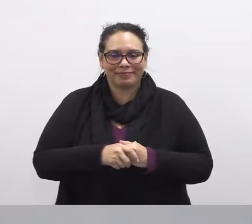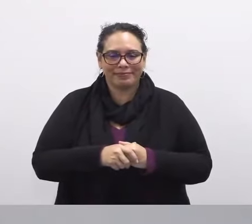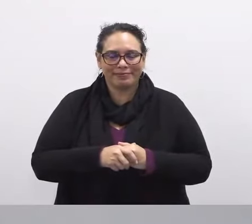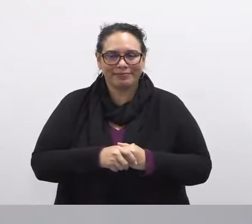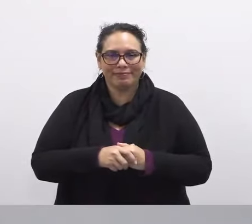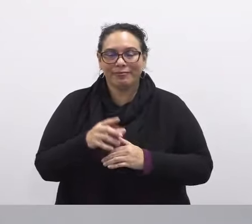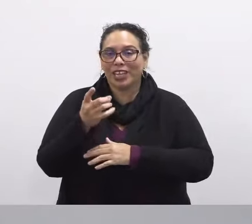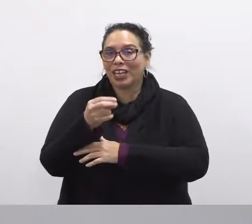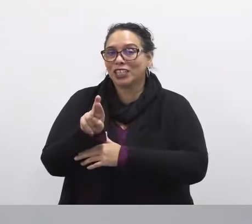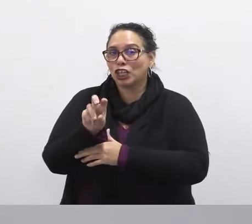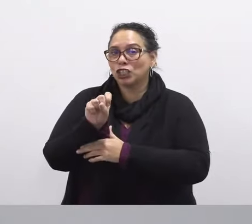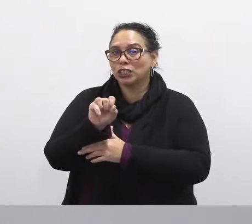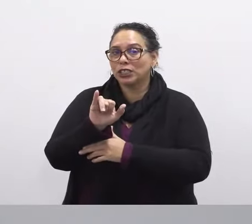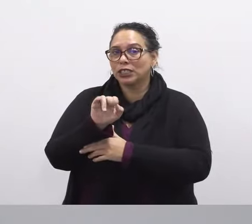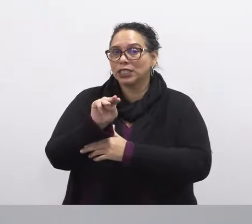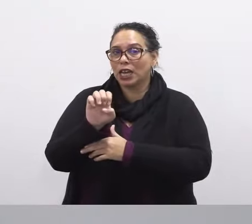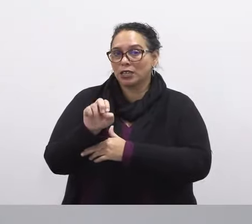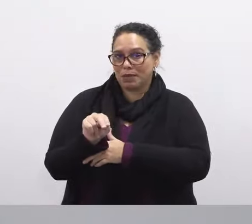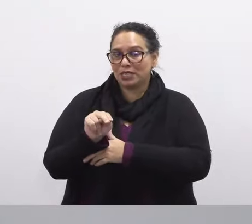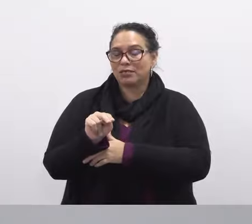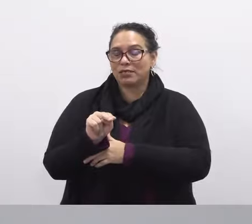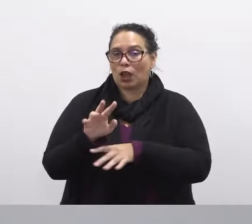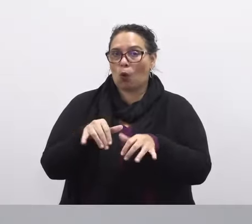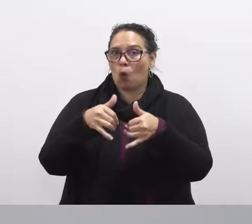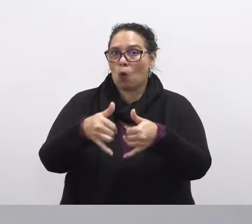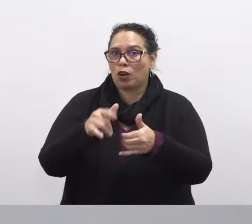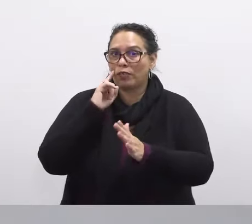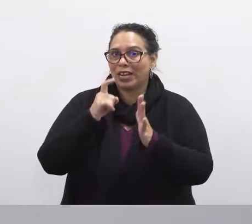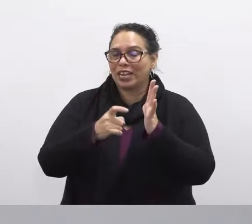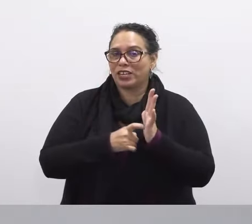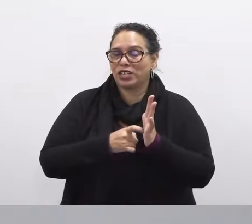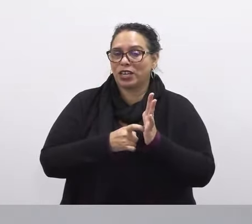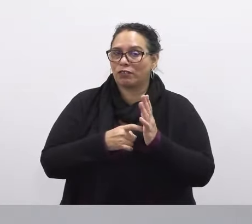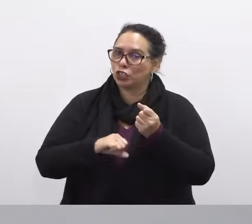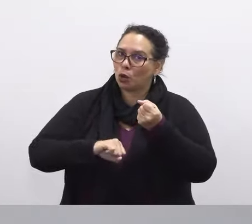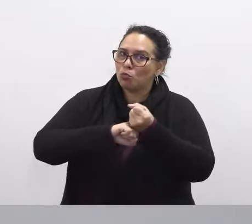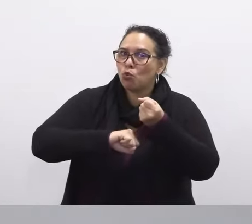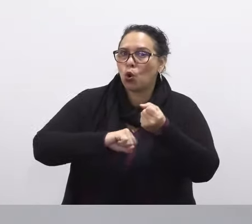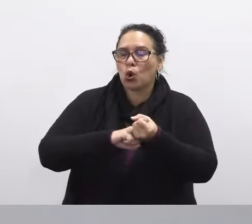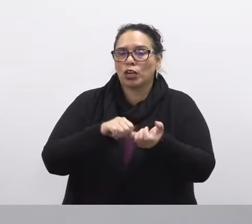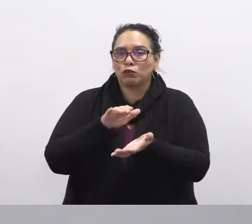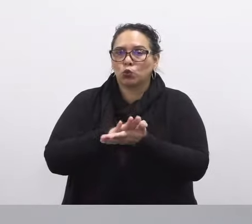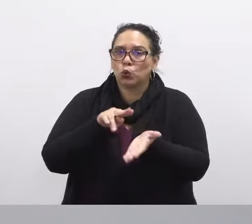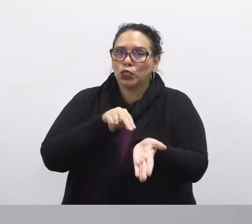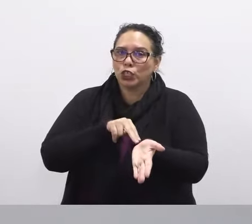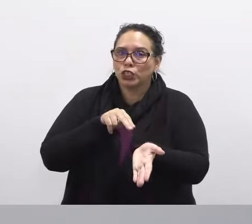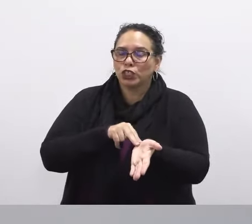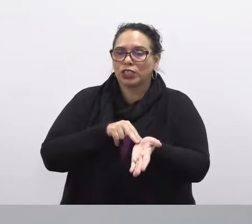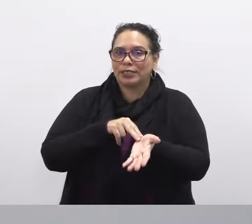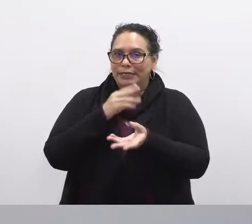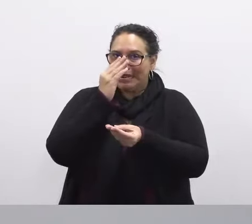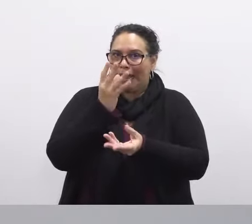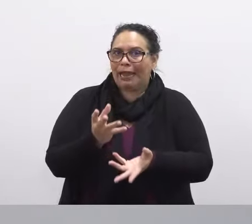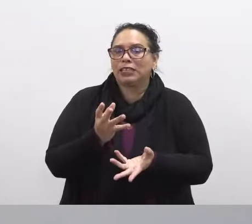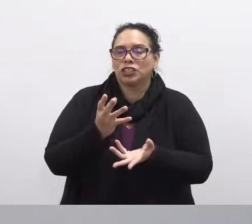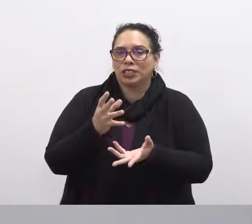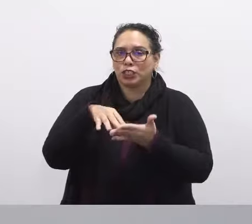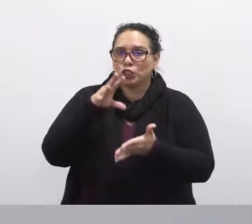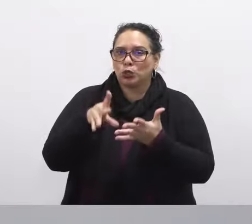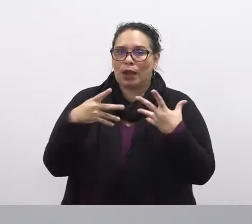Dr. Simon has been awarded this recognition for her unwavering support of school nurses and her dedication to student health services.